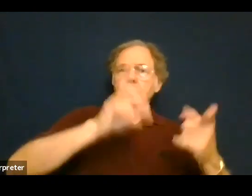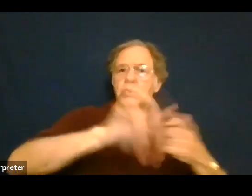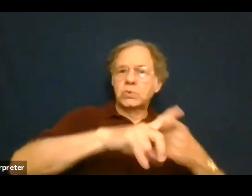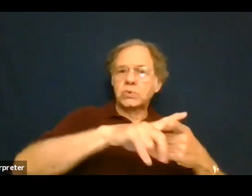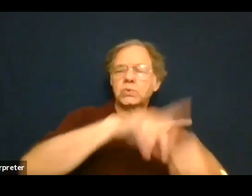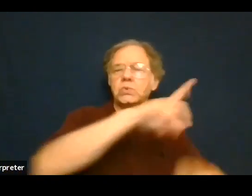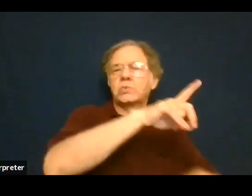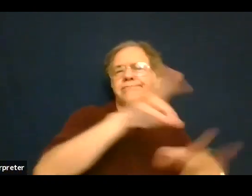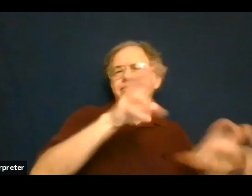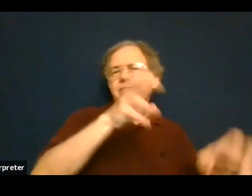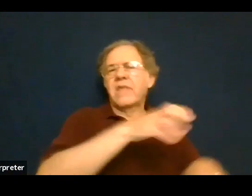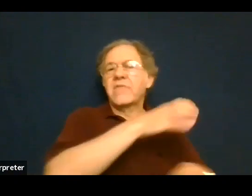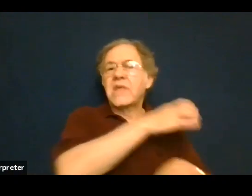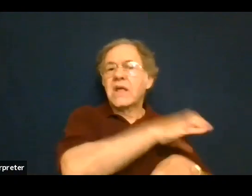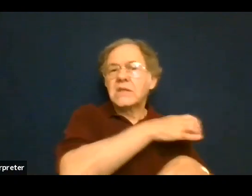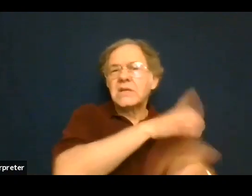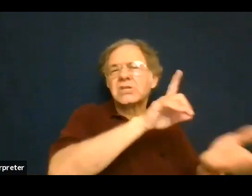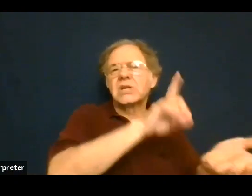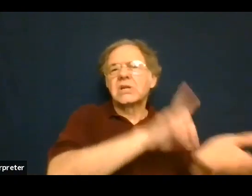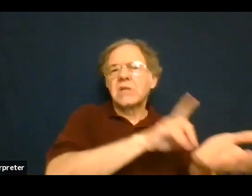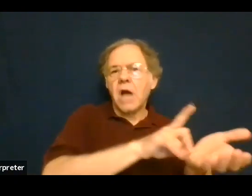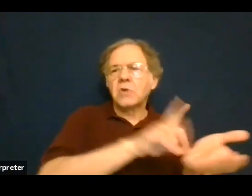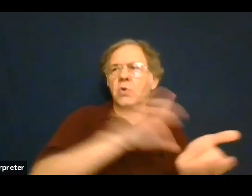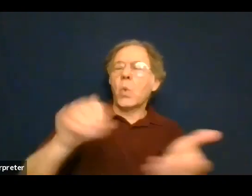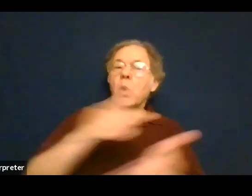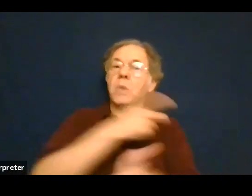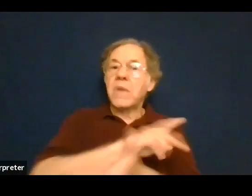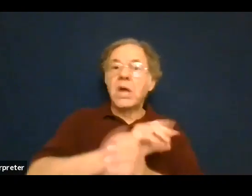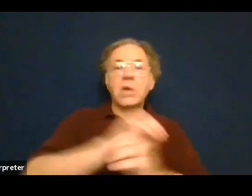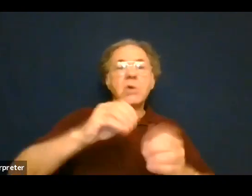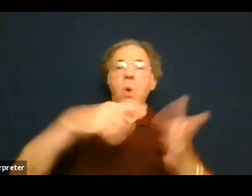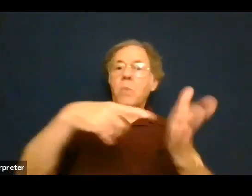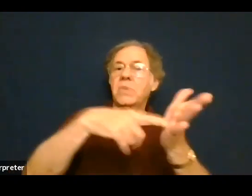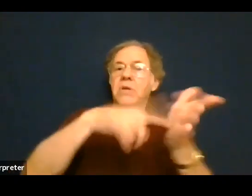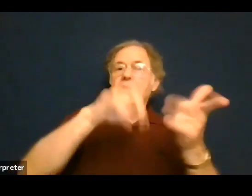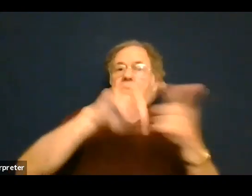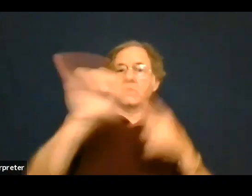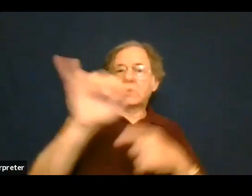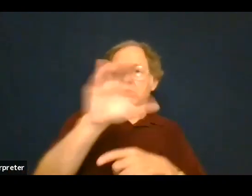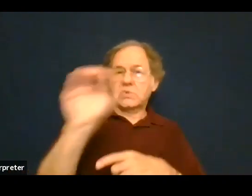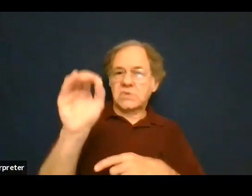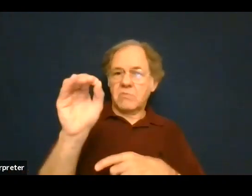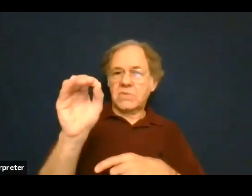and there'll be no billing to the insurance company. The foundation, through some very, very generous